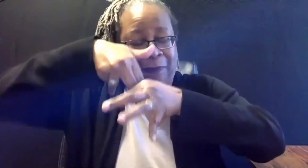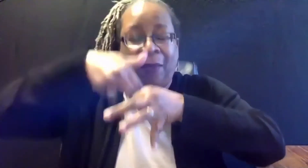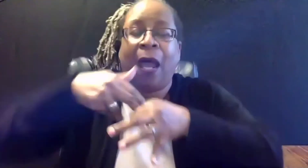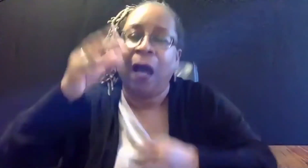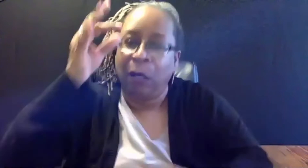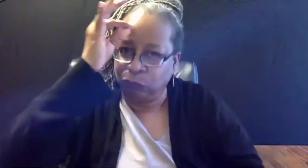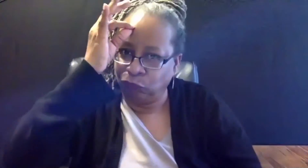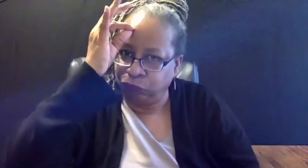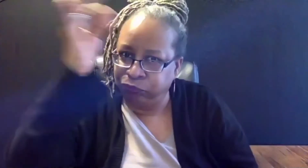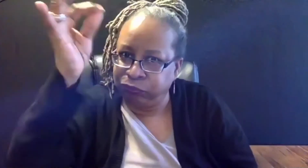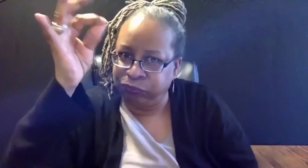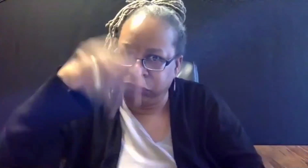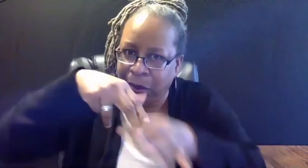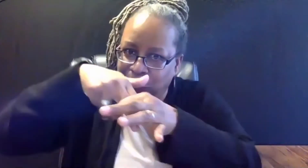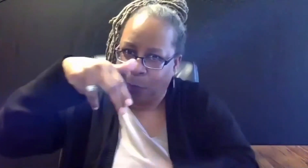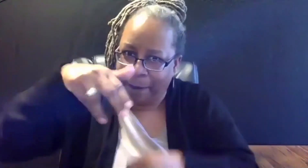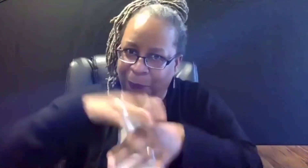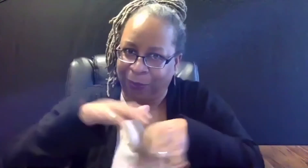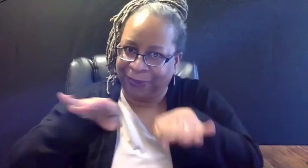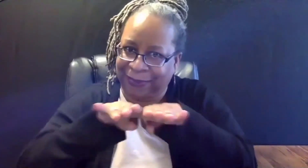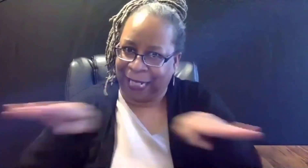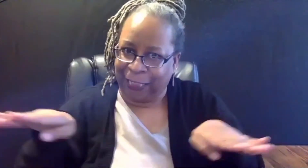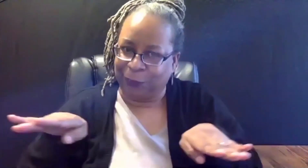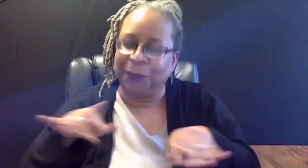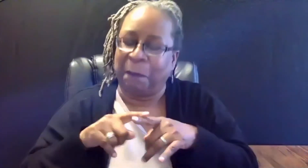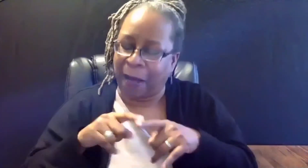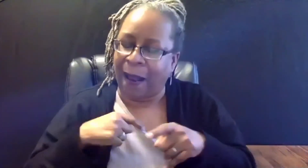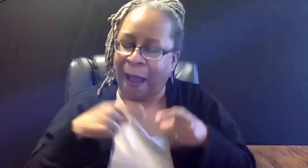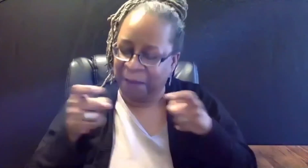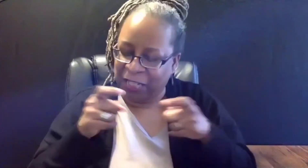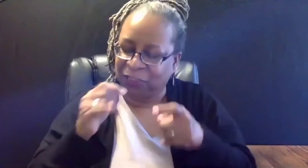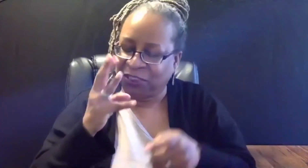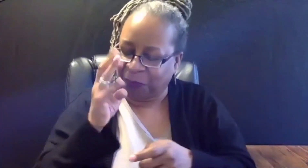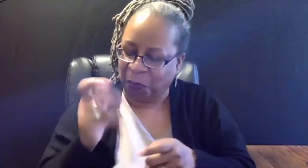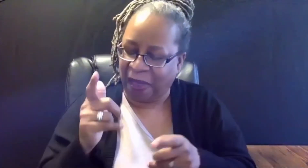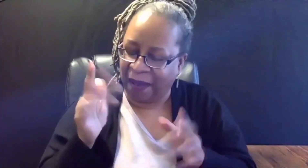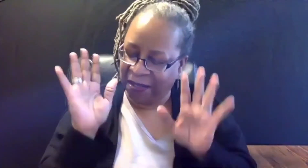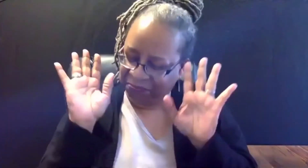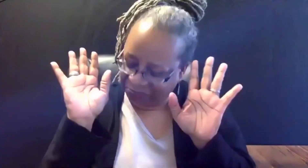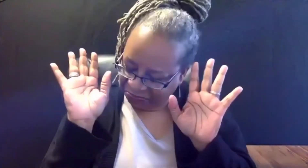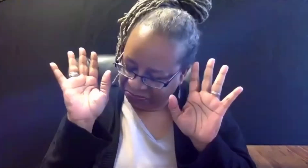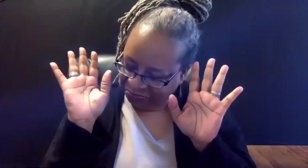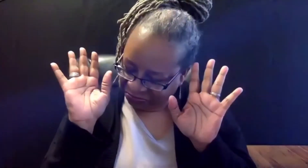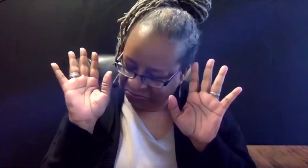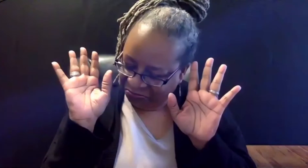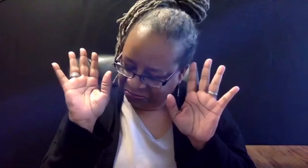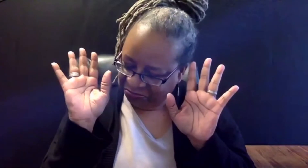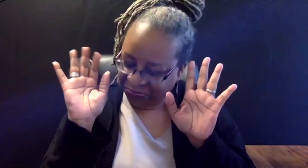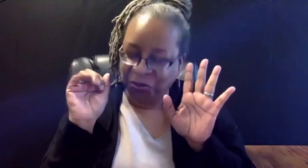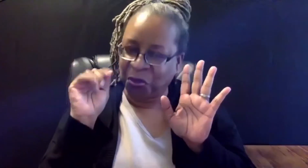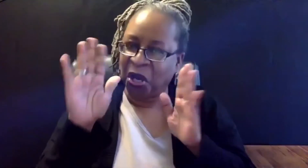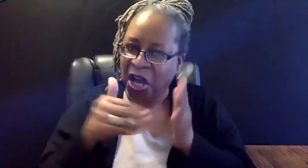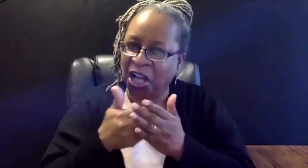And so I had to make sure that I could keep my pants on while I was still onstage.